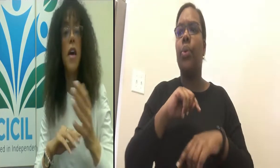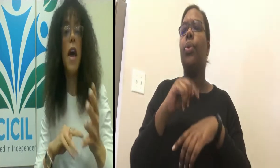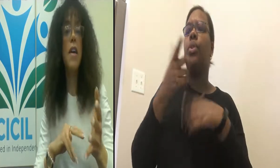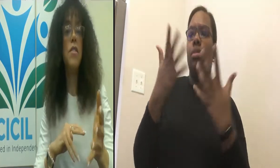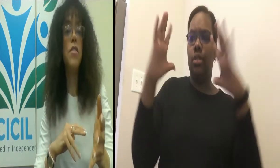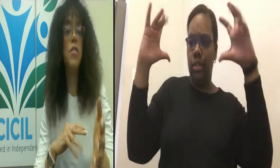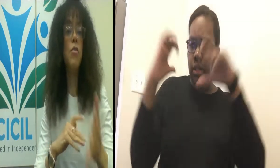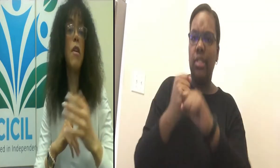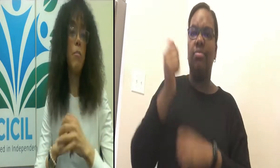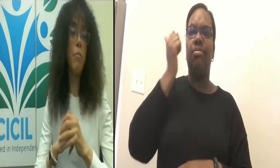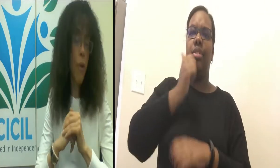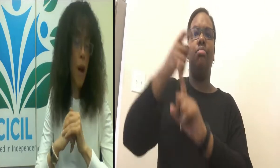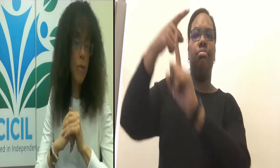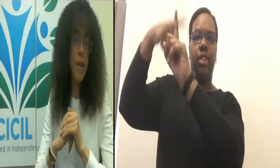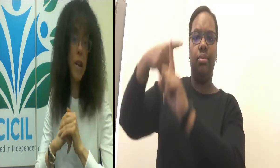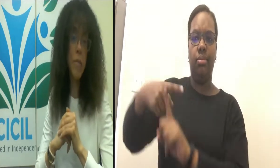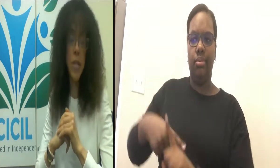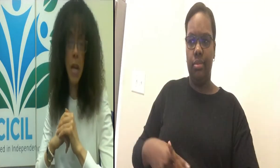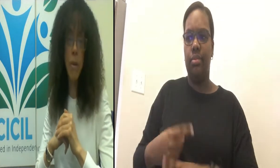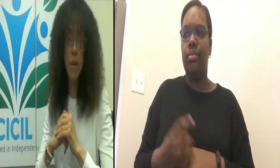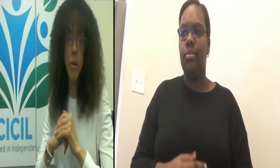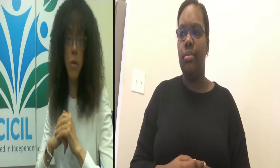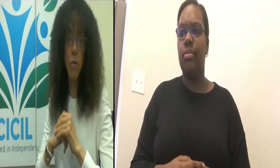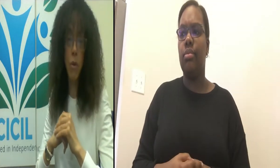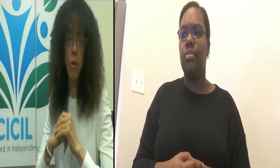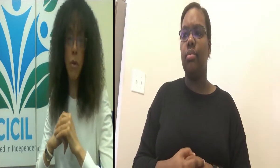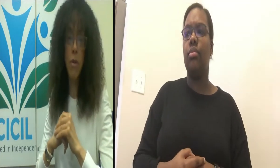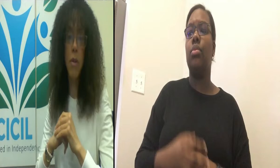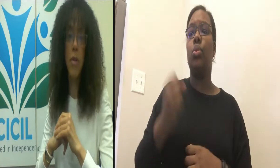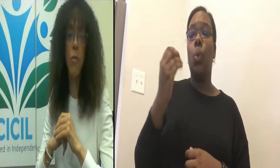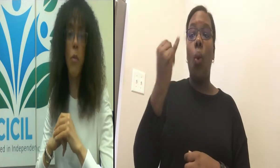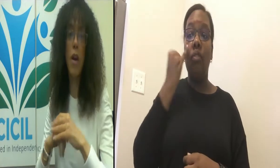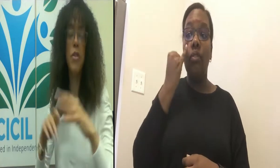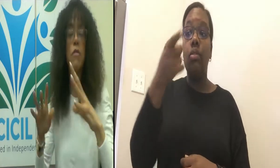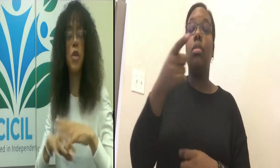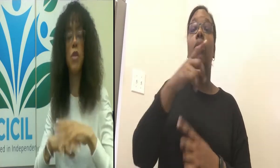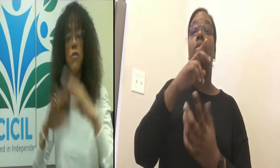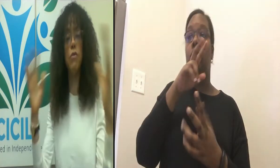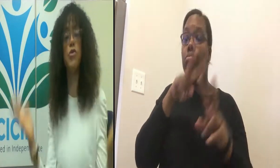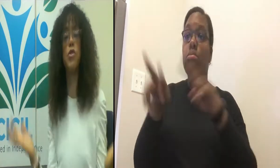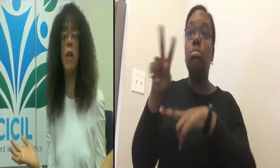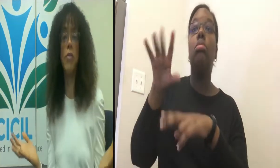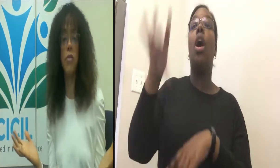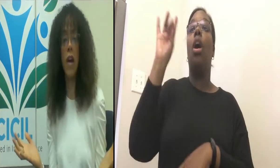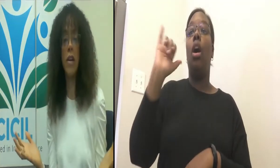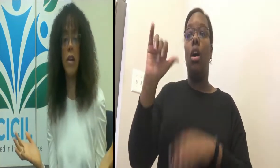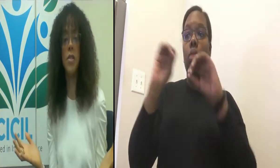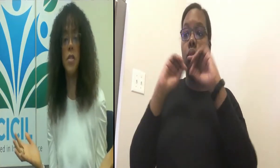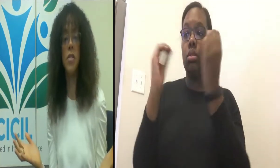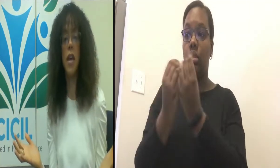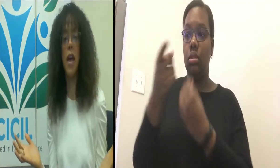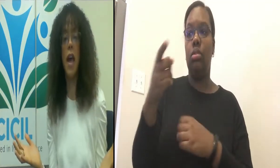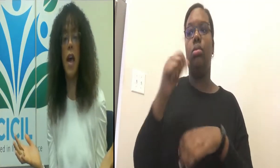that in mind. If you are not a CPA you are probably going to be stepping into a